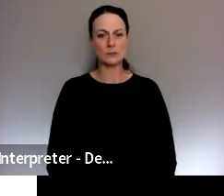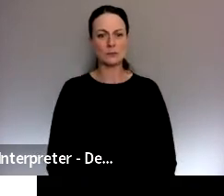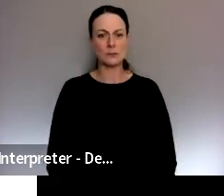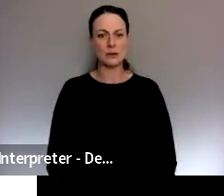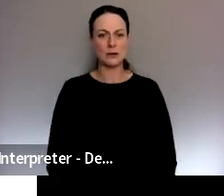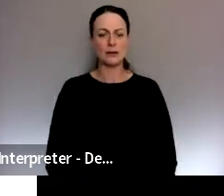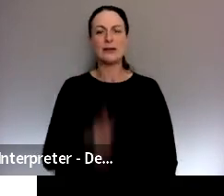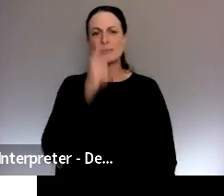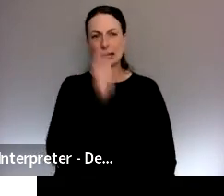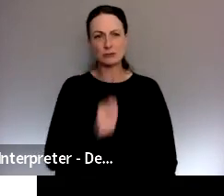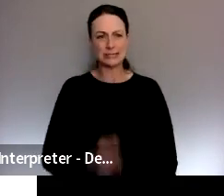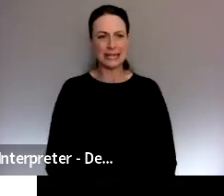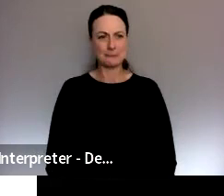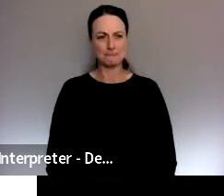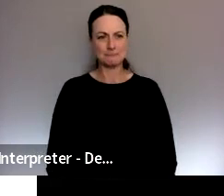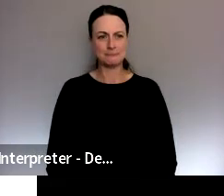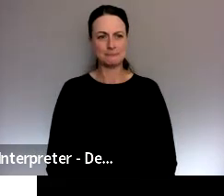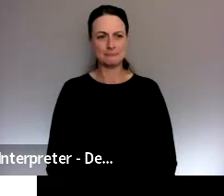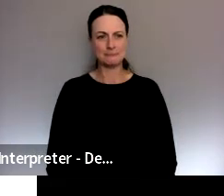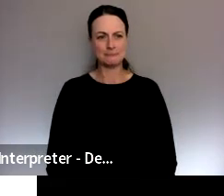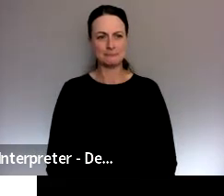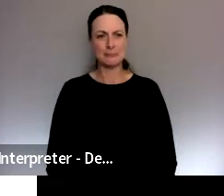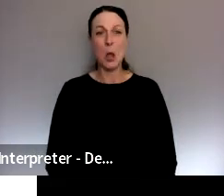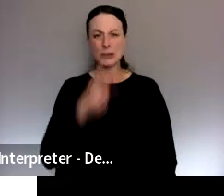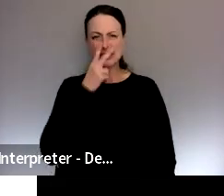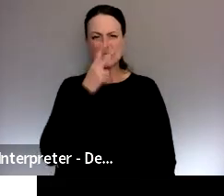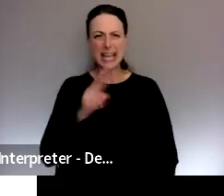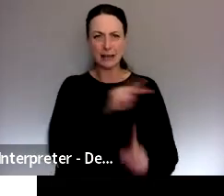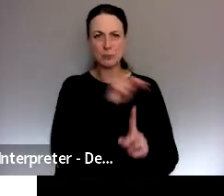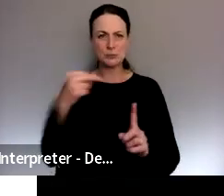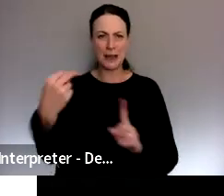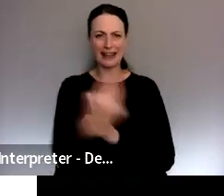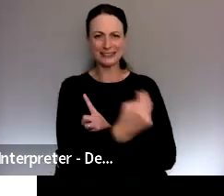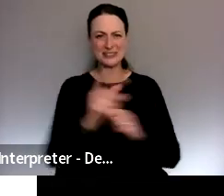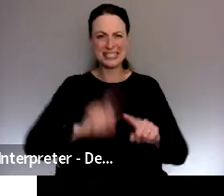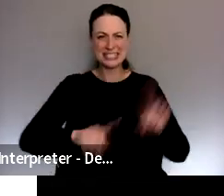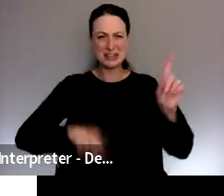So, it's really interesting what we see differently